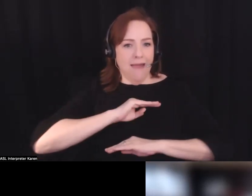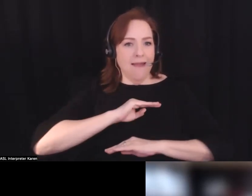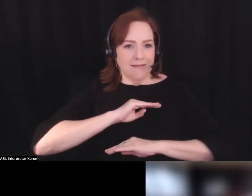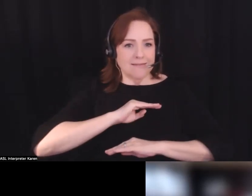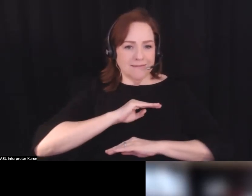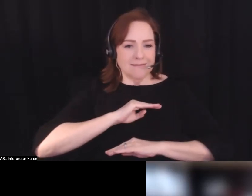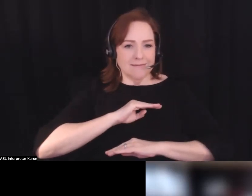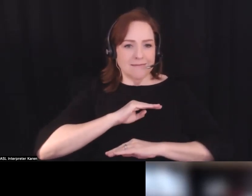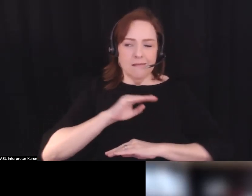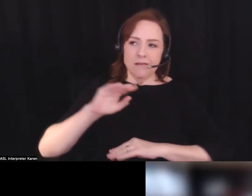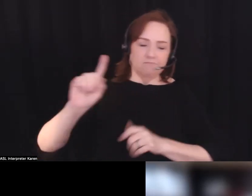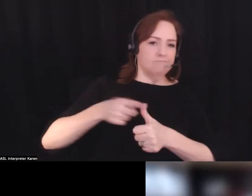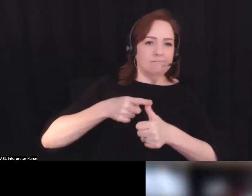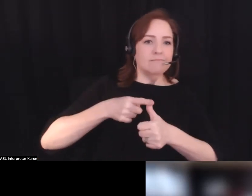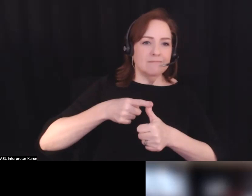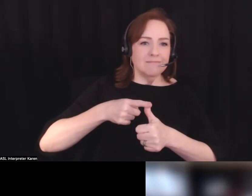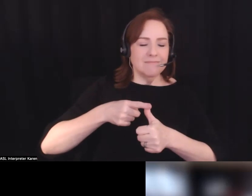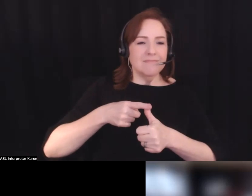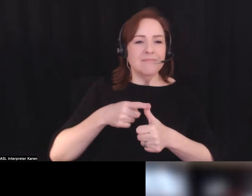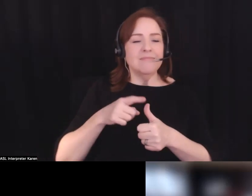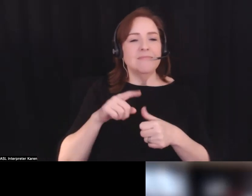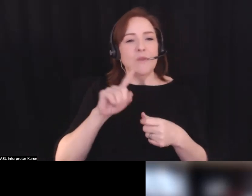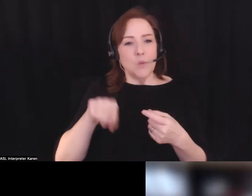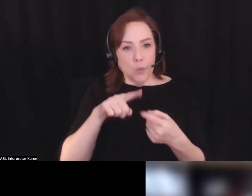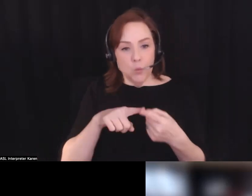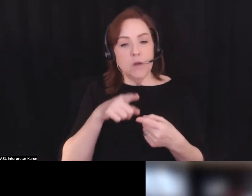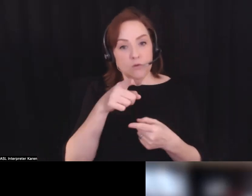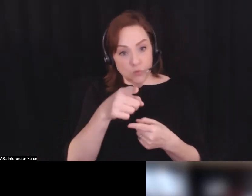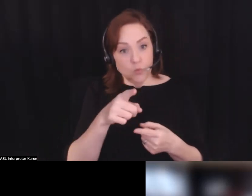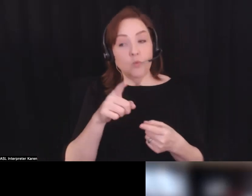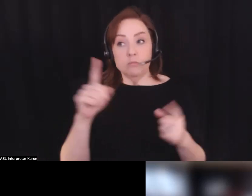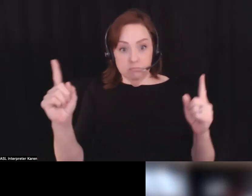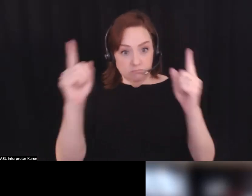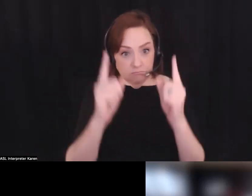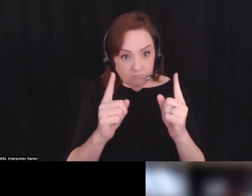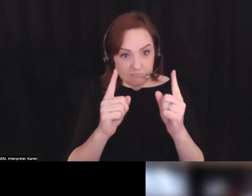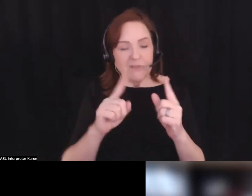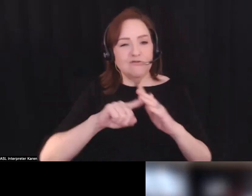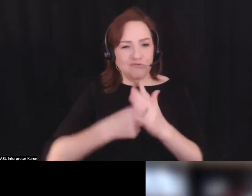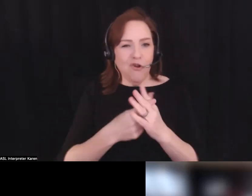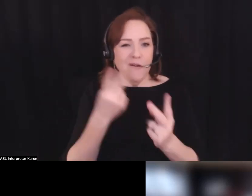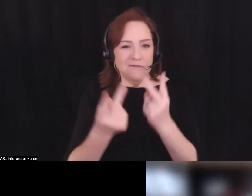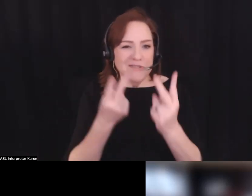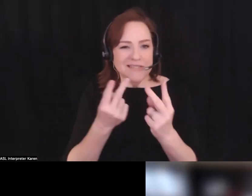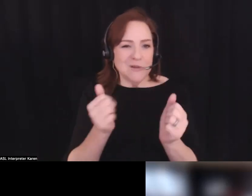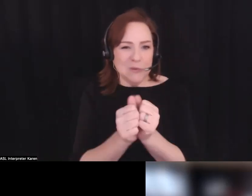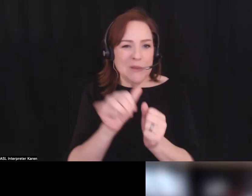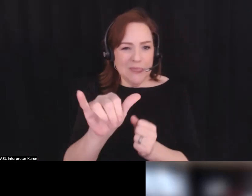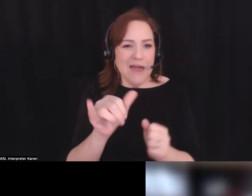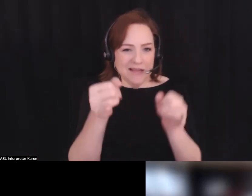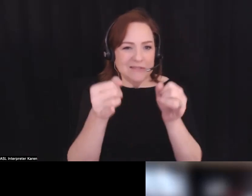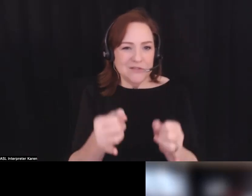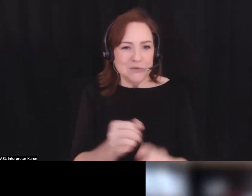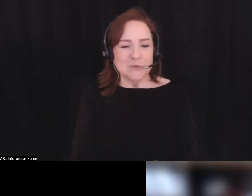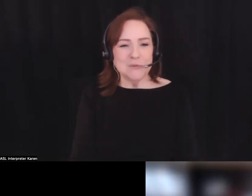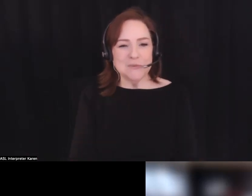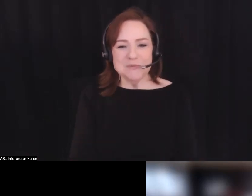needs are met when you're the provider start to visit with that individual. Dr Nutt thank you so